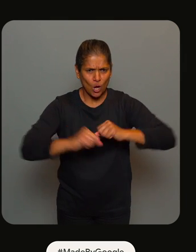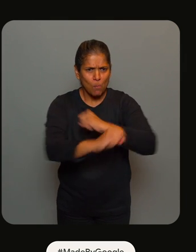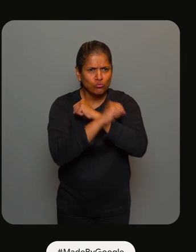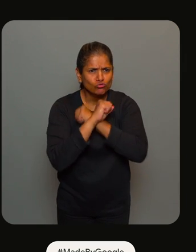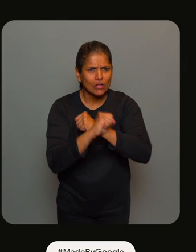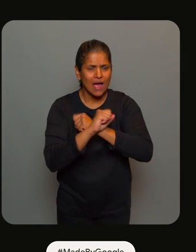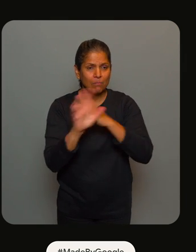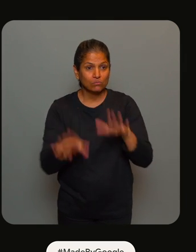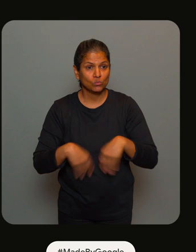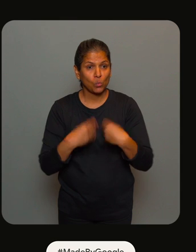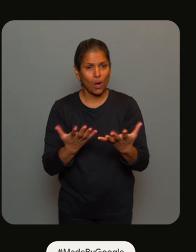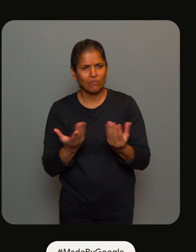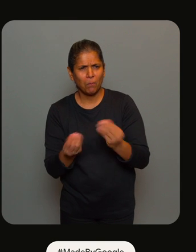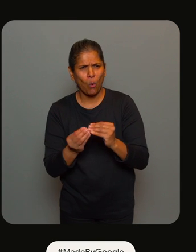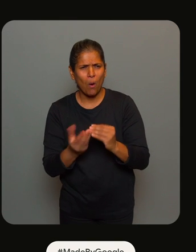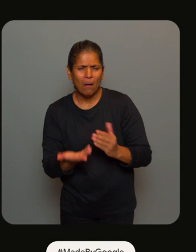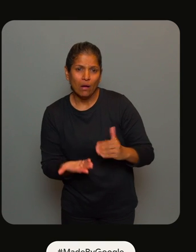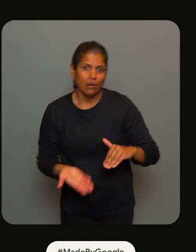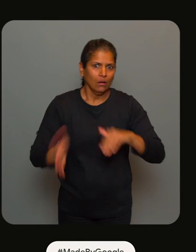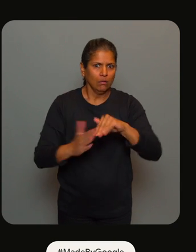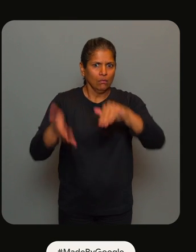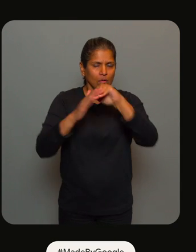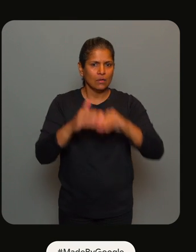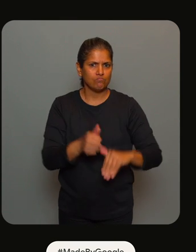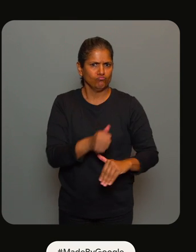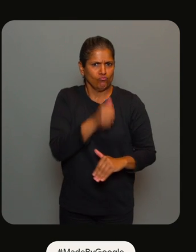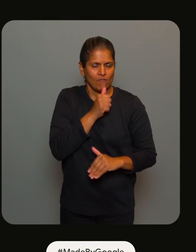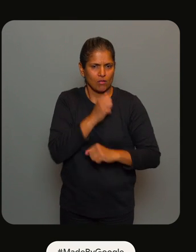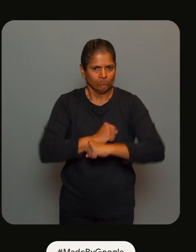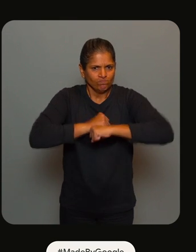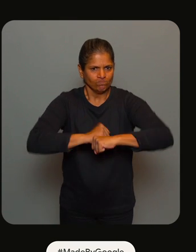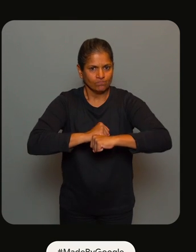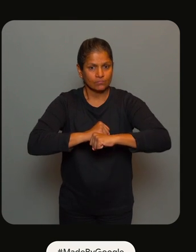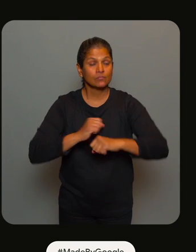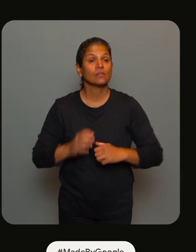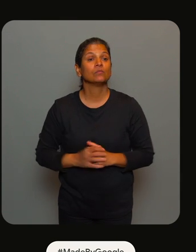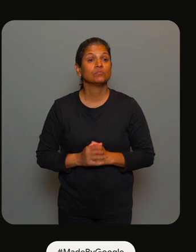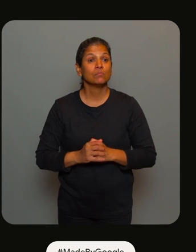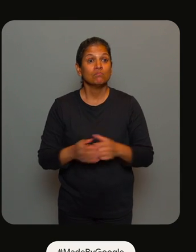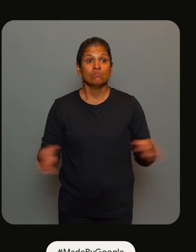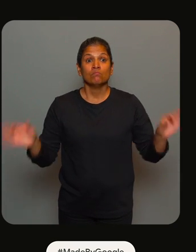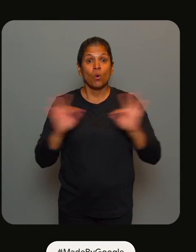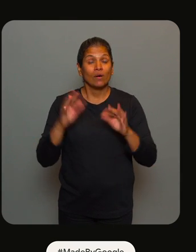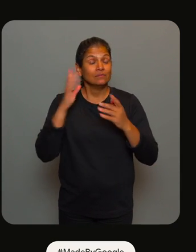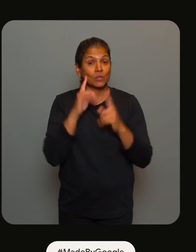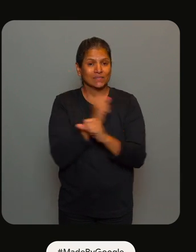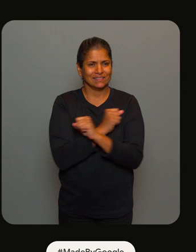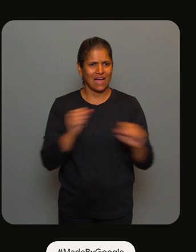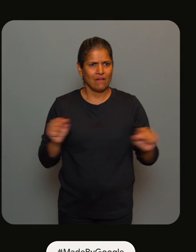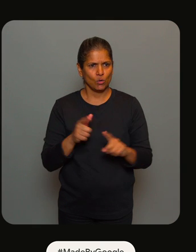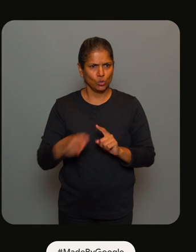all of our products. Of course, core to your safety is knowing that you’re in control.